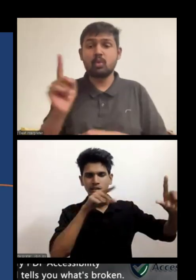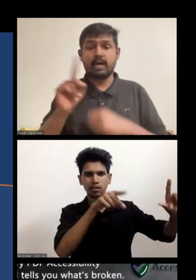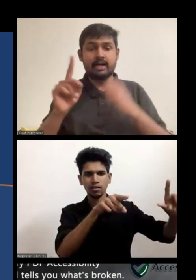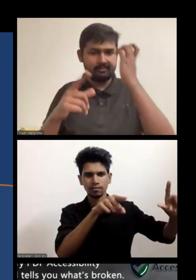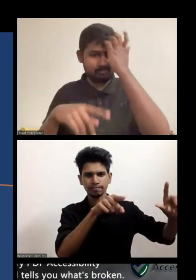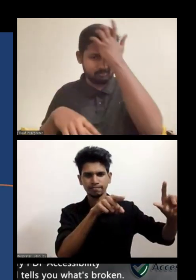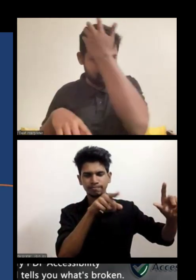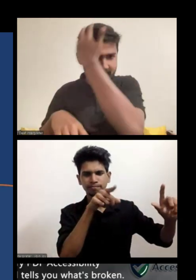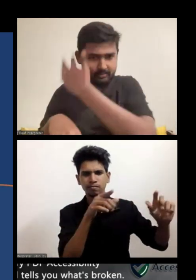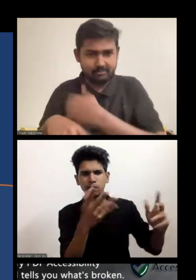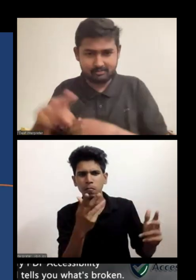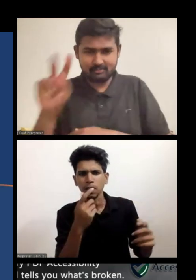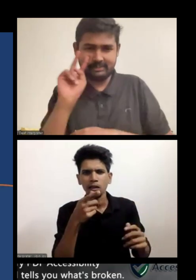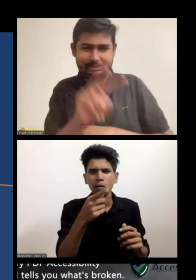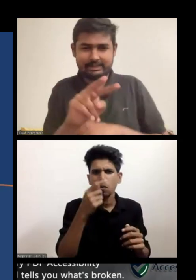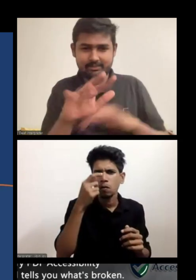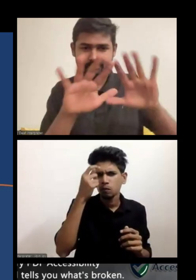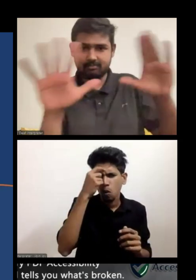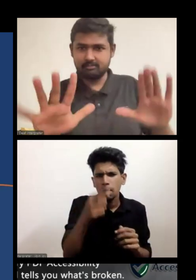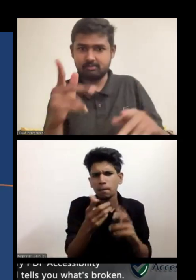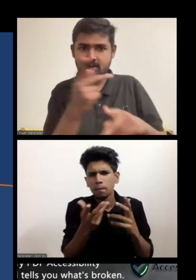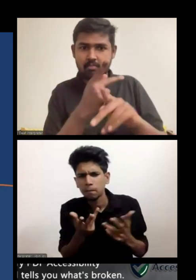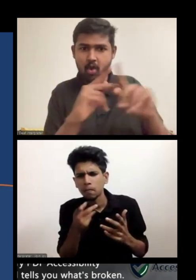issue in your PDF and how it has remediated it.